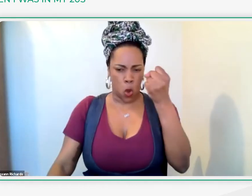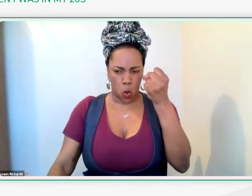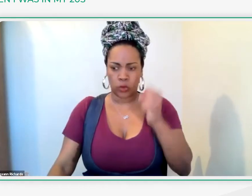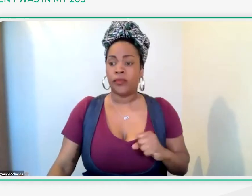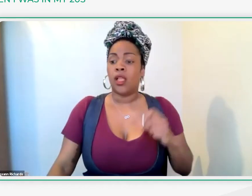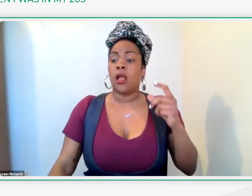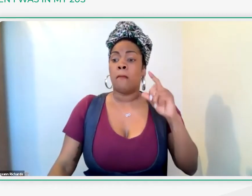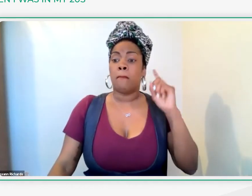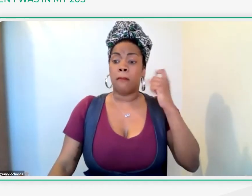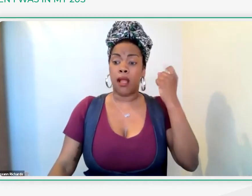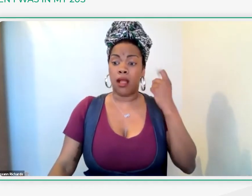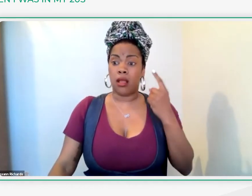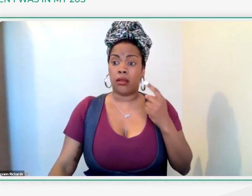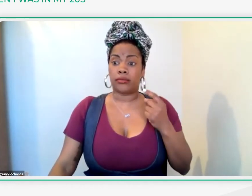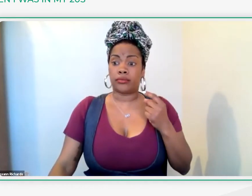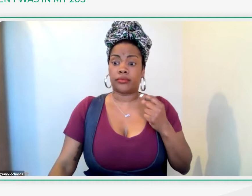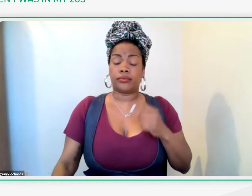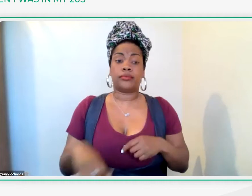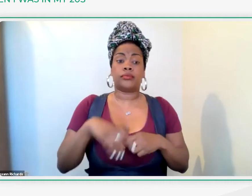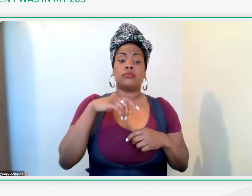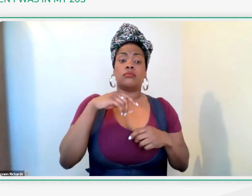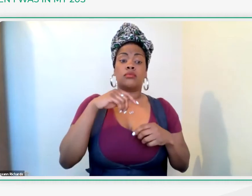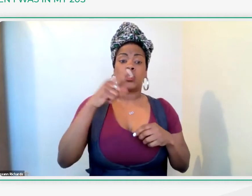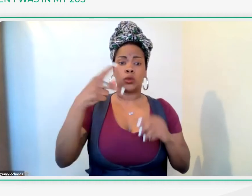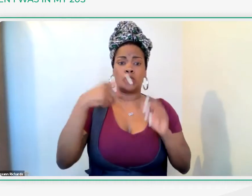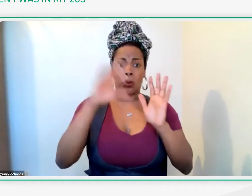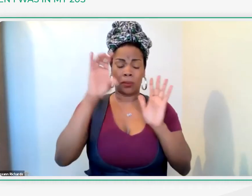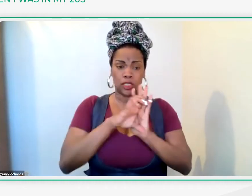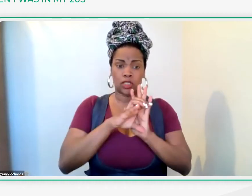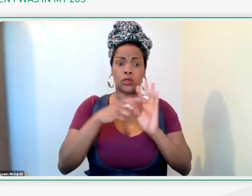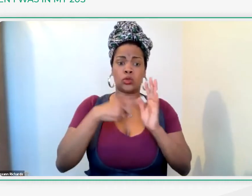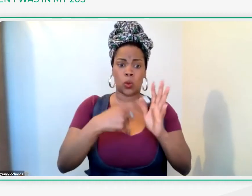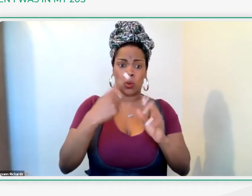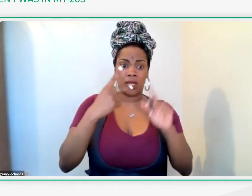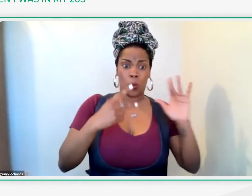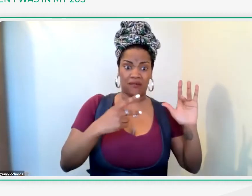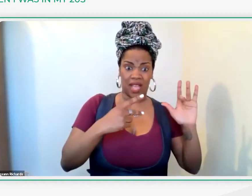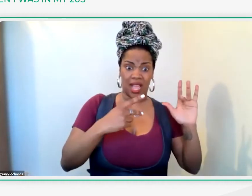Let me hold that thought.